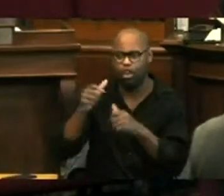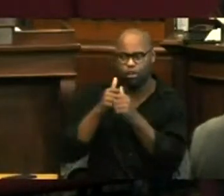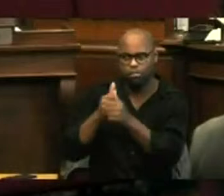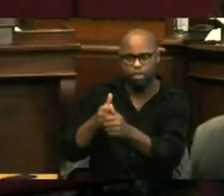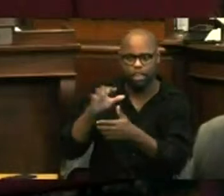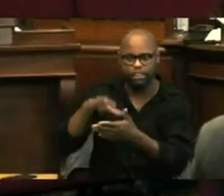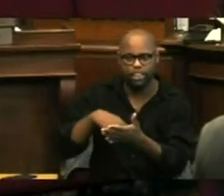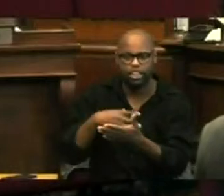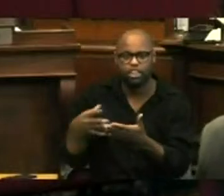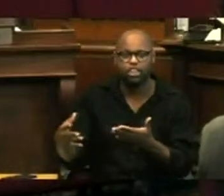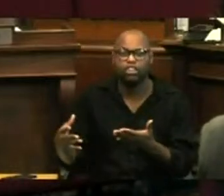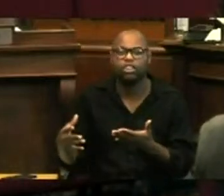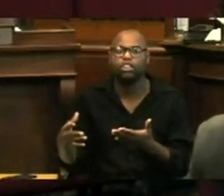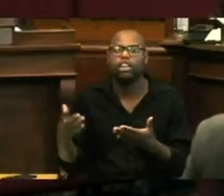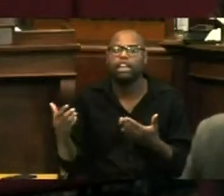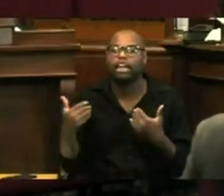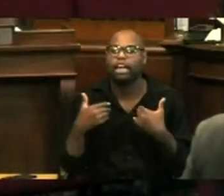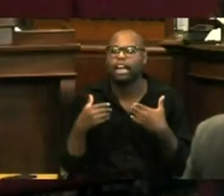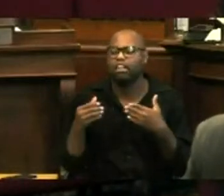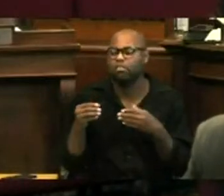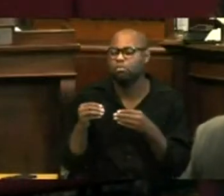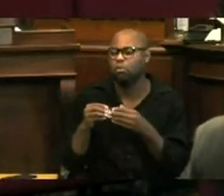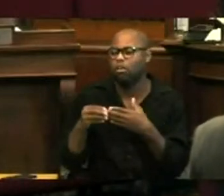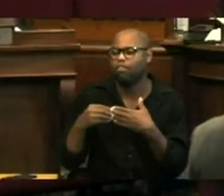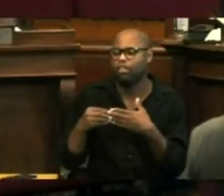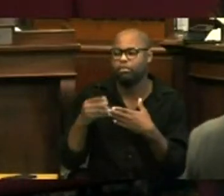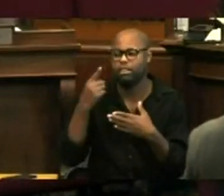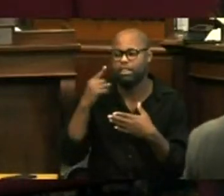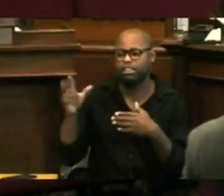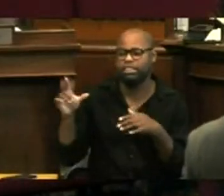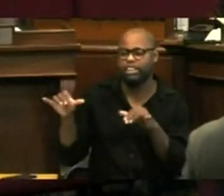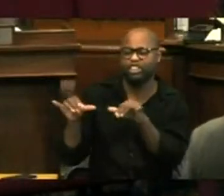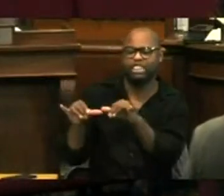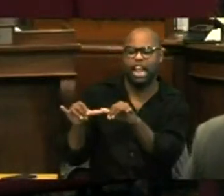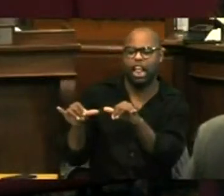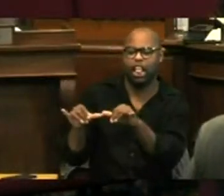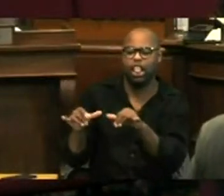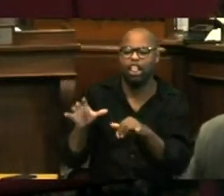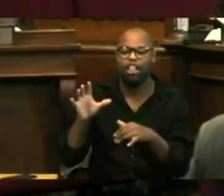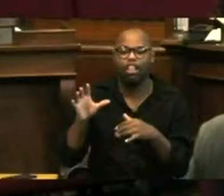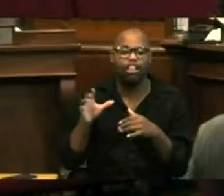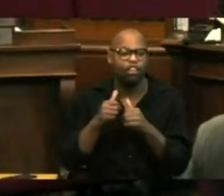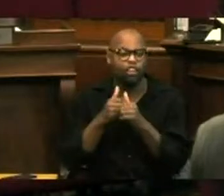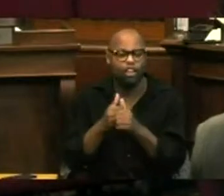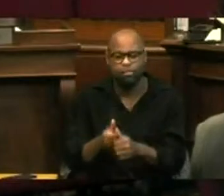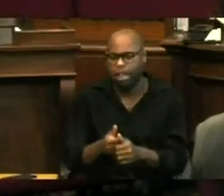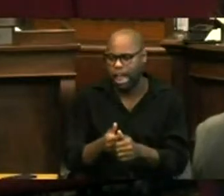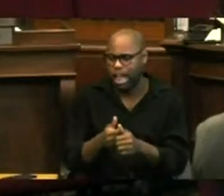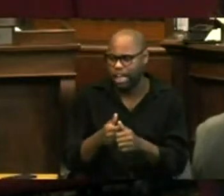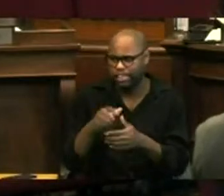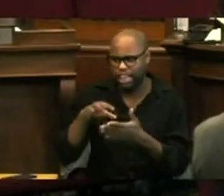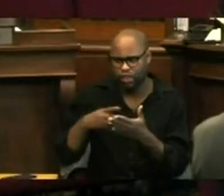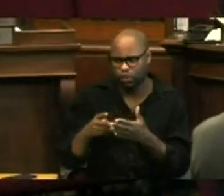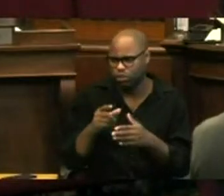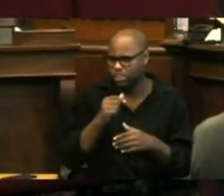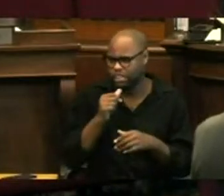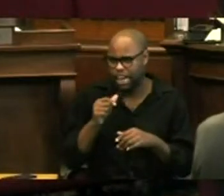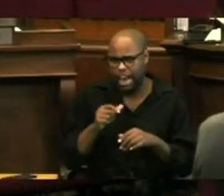uncovered reservoir. Their compliance schedule. They get a lot more consideration because